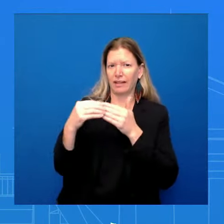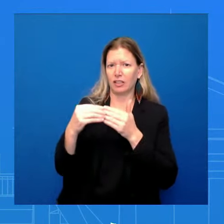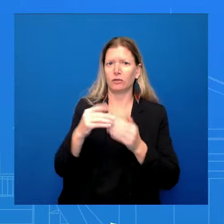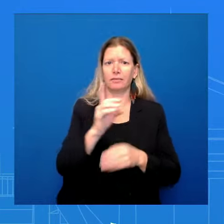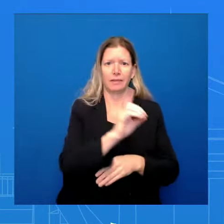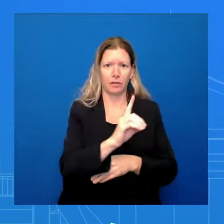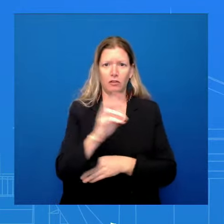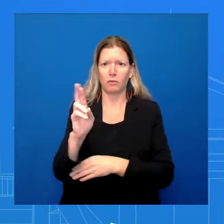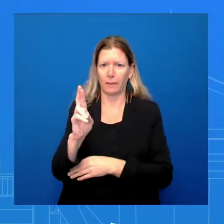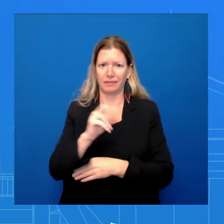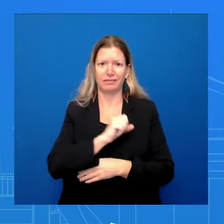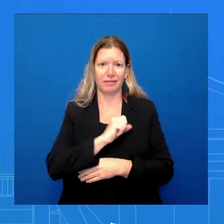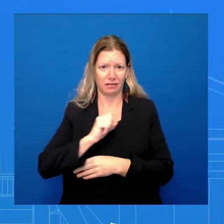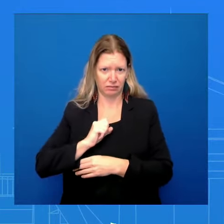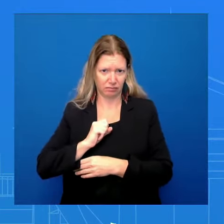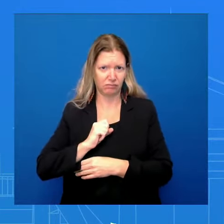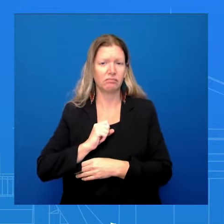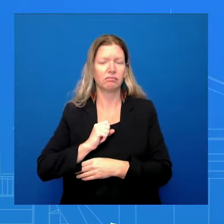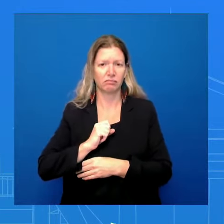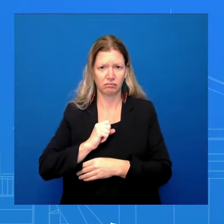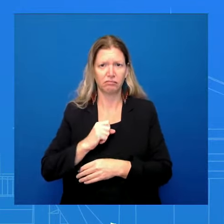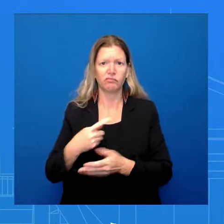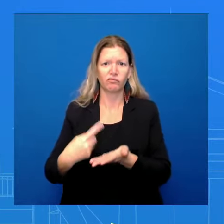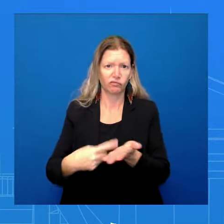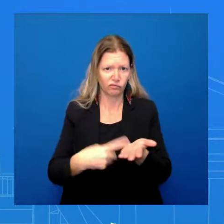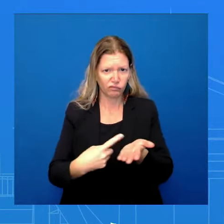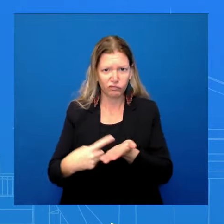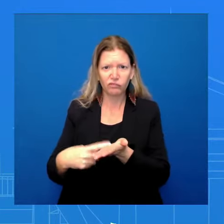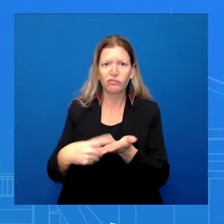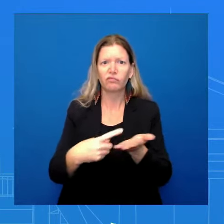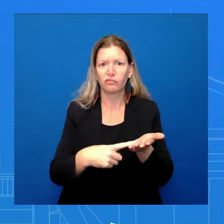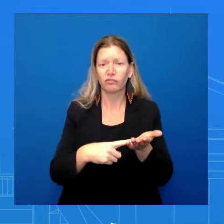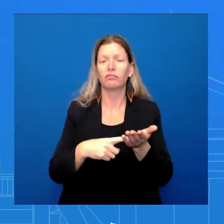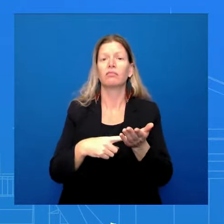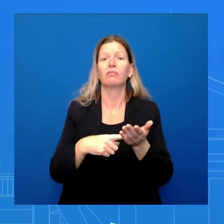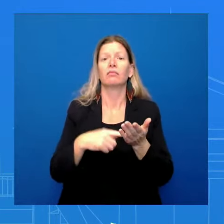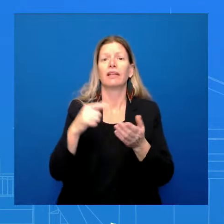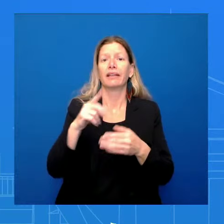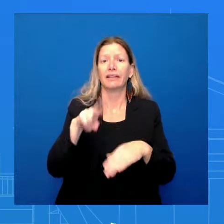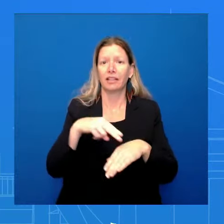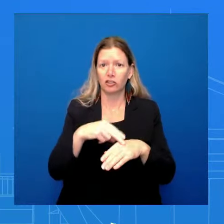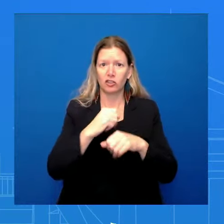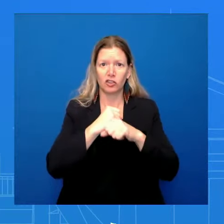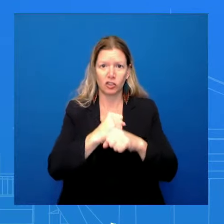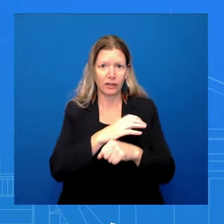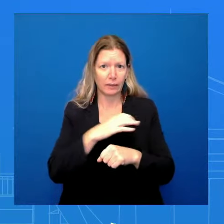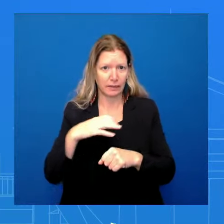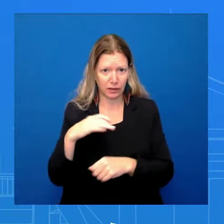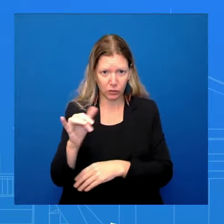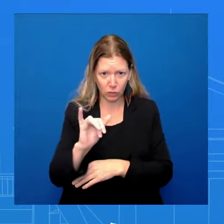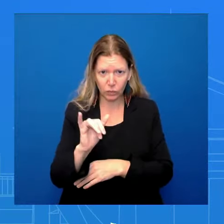of the major national security committee -- committees. Yesterday, I had the chance to sit with the Democratic and Republican leadership in the House and the chairs